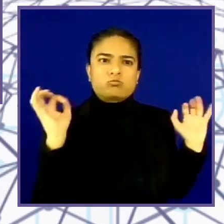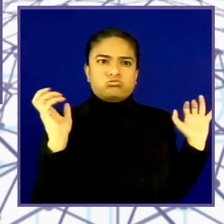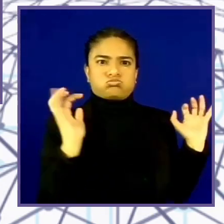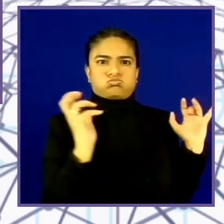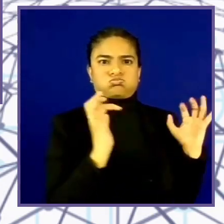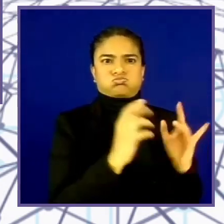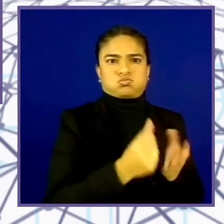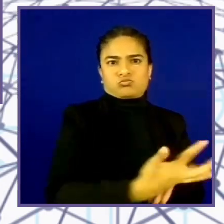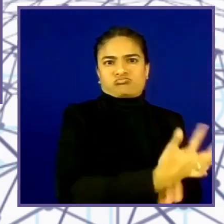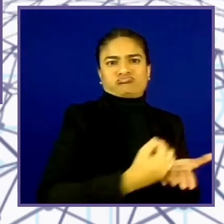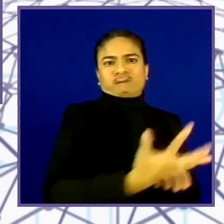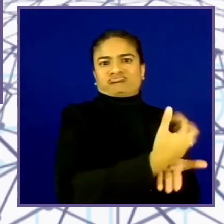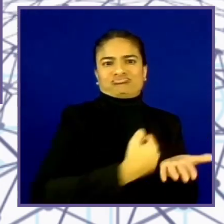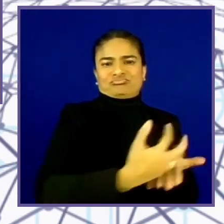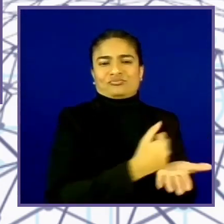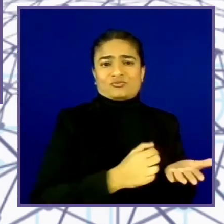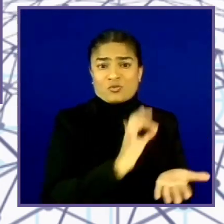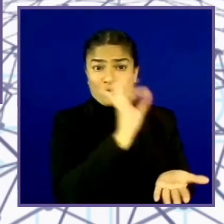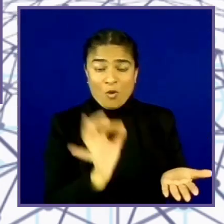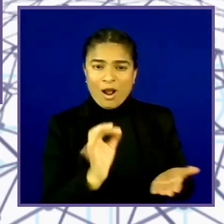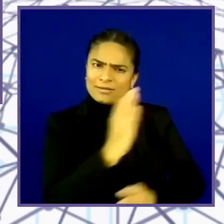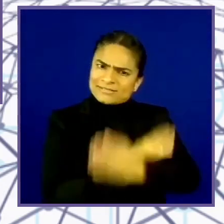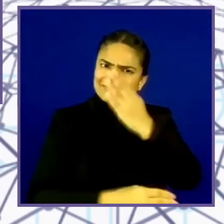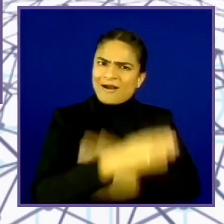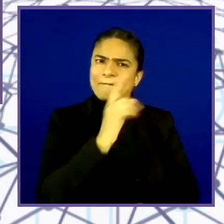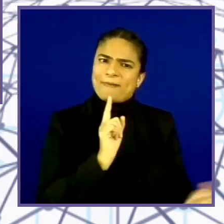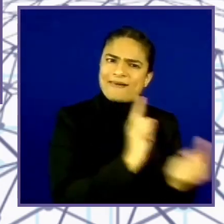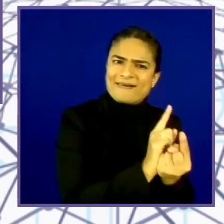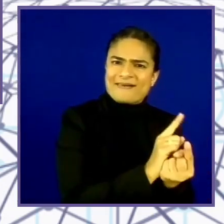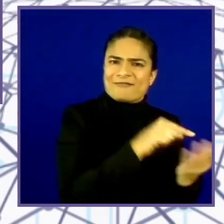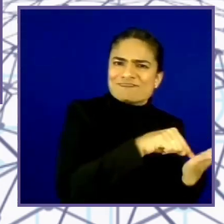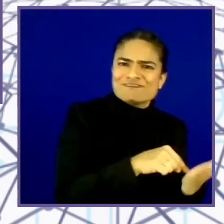where banks can finally tailor financial services and products for persons with